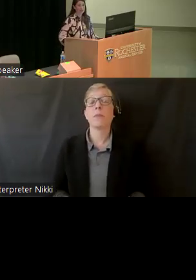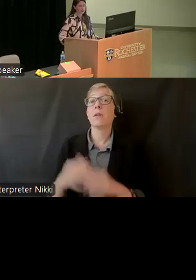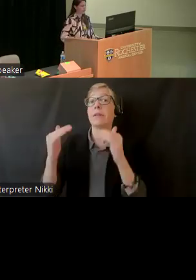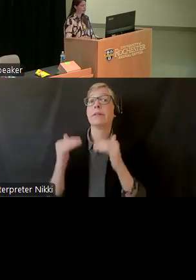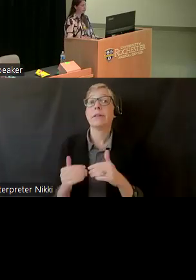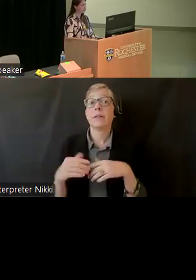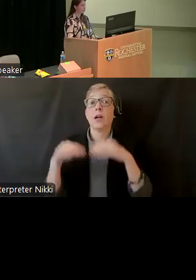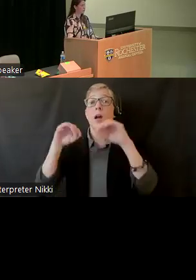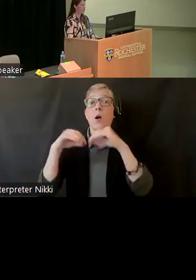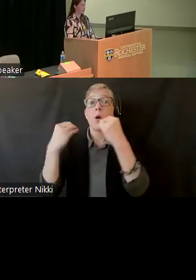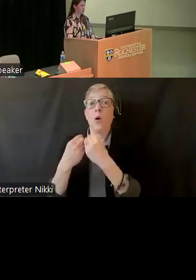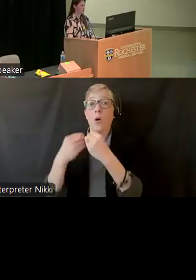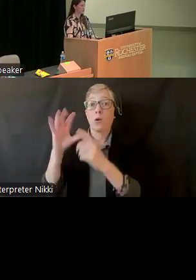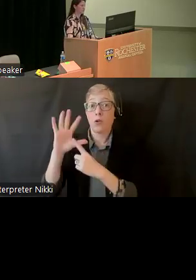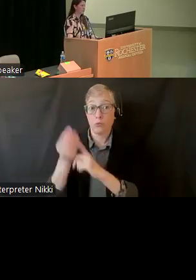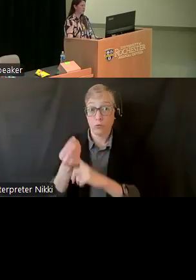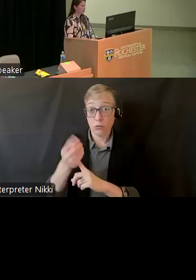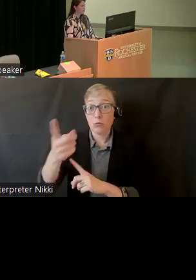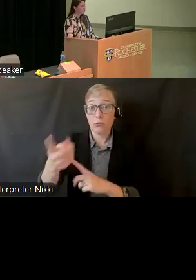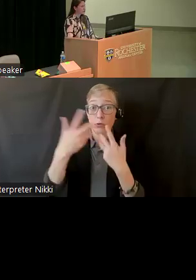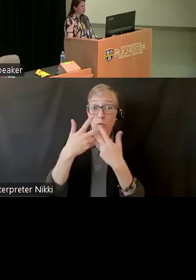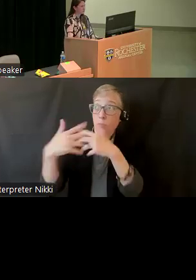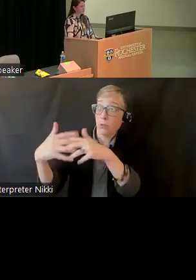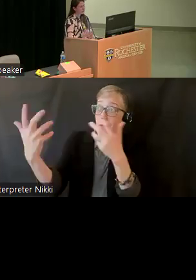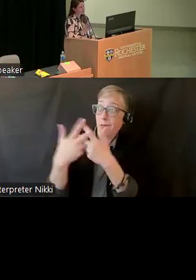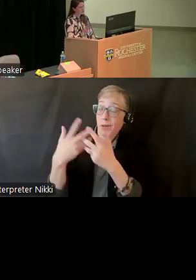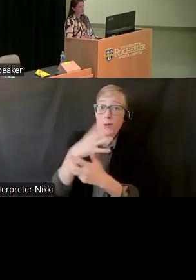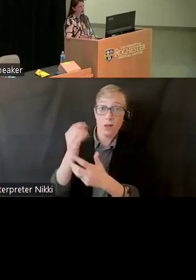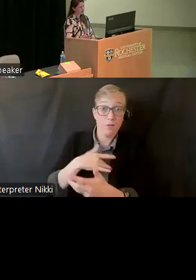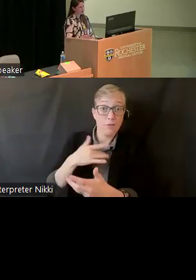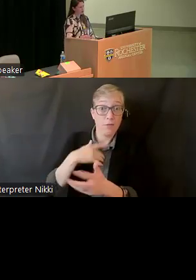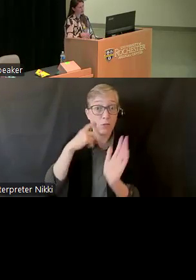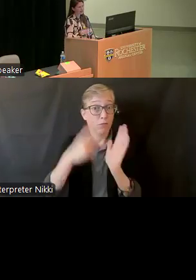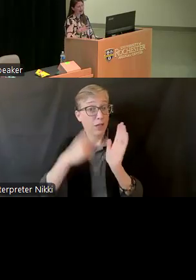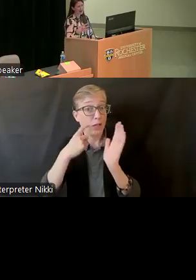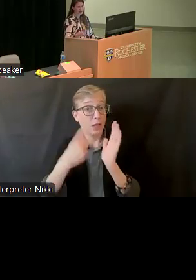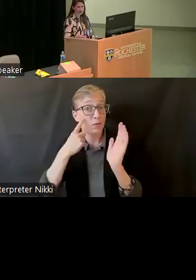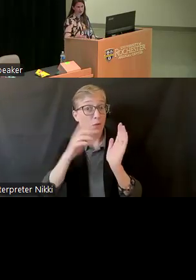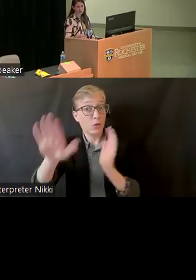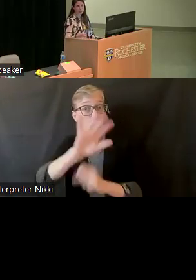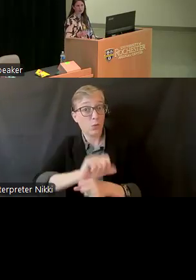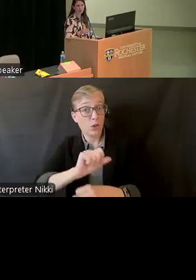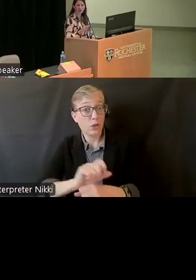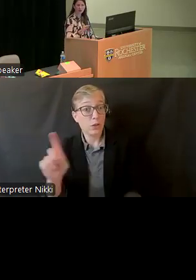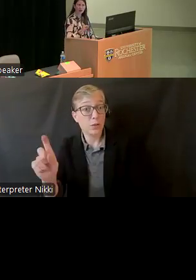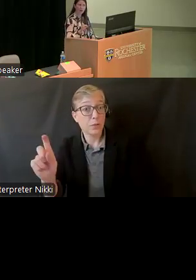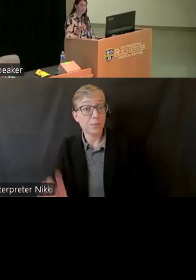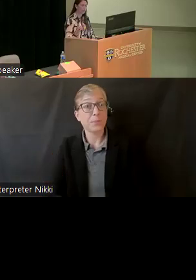recognized for the work that you do so in terms of all respondents the higher the number uh the